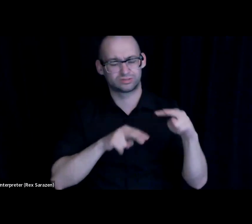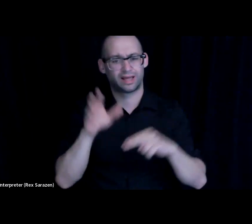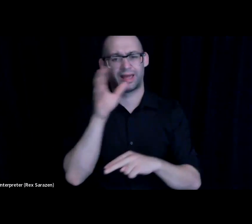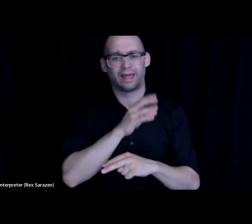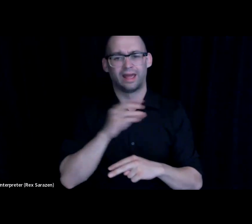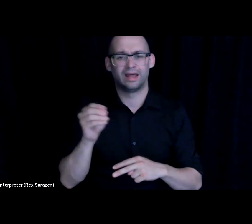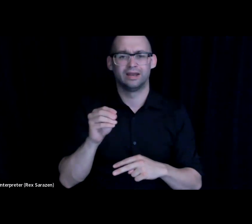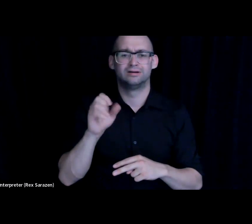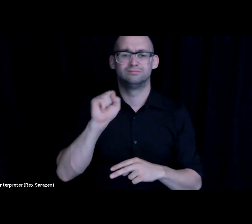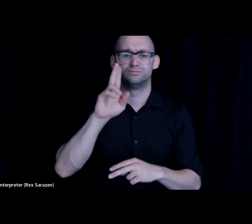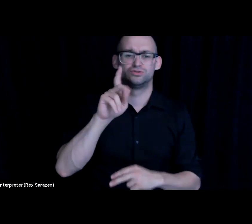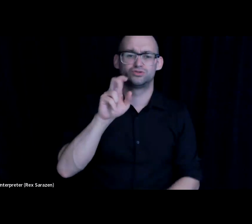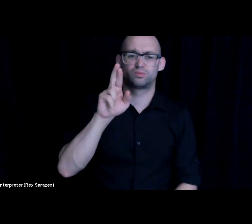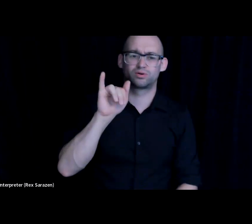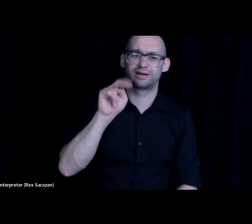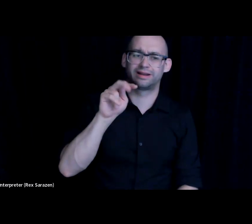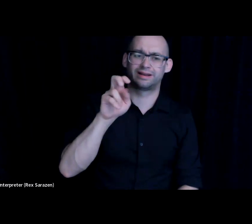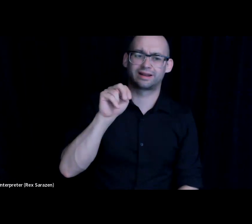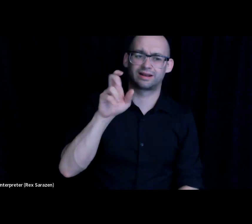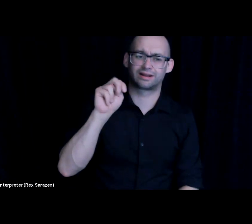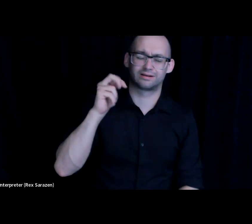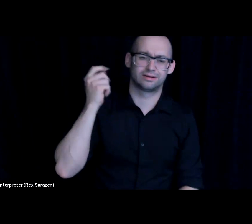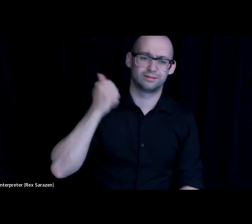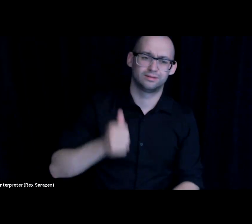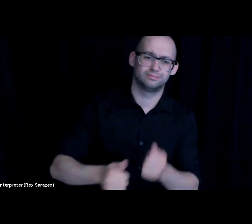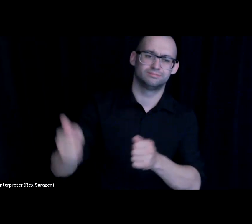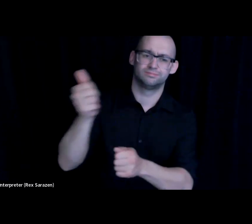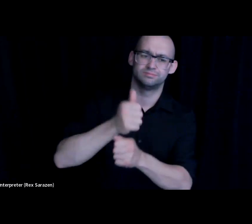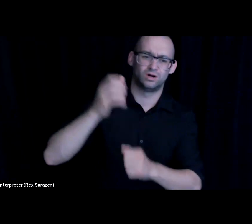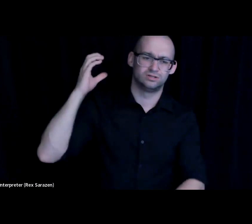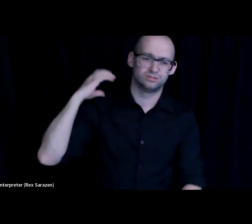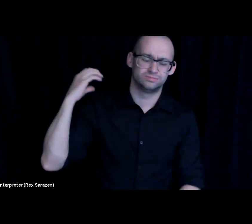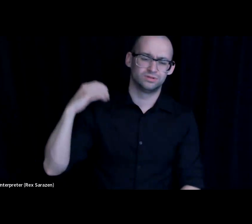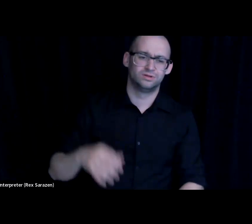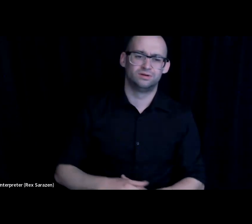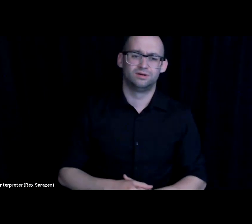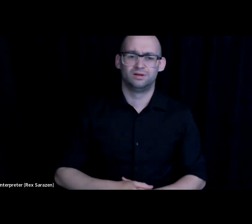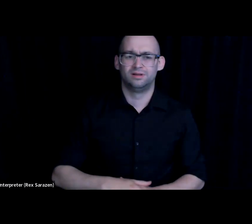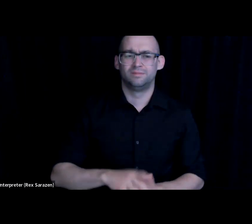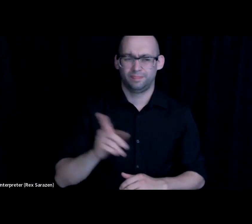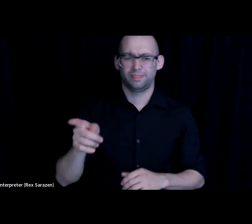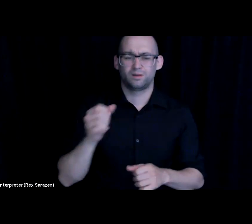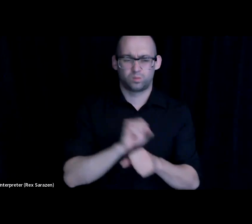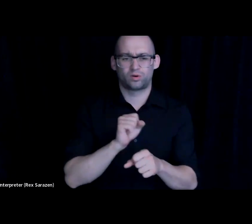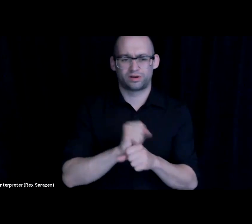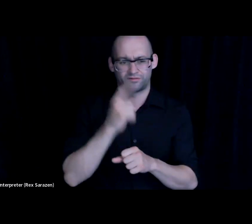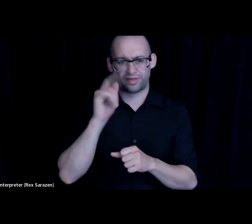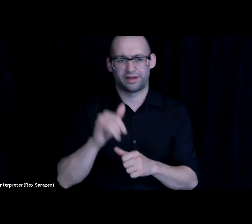to continue that. So in La county we are working to stand up our own wireless networks in our